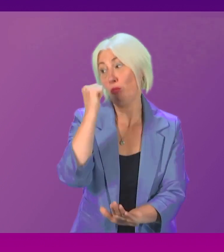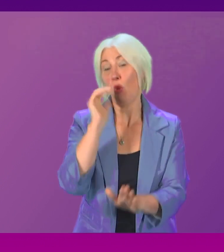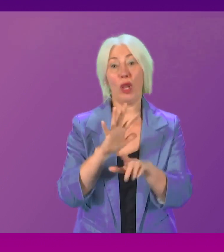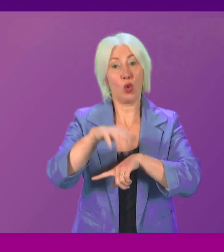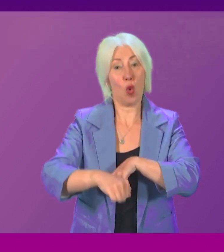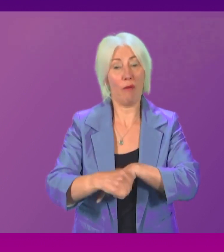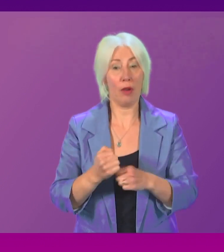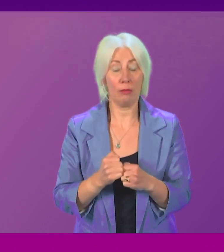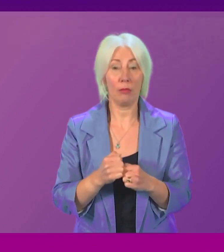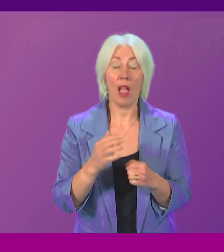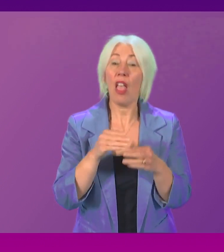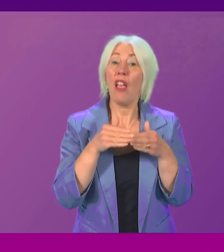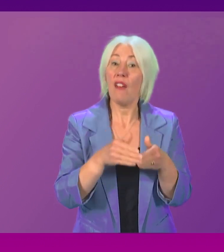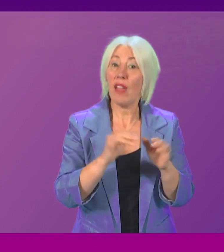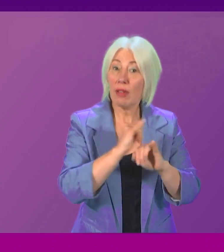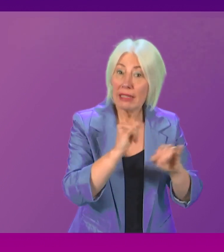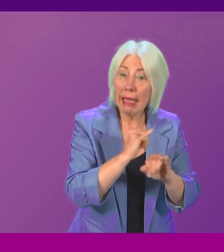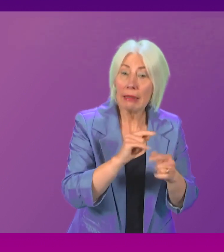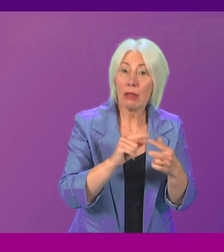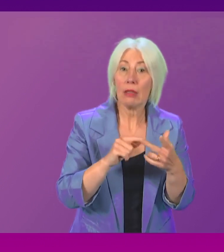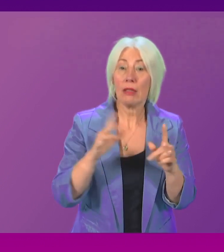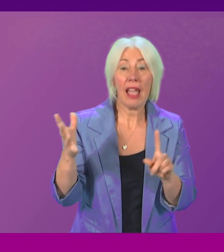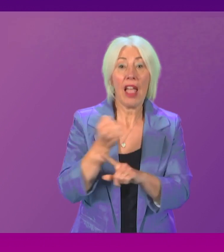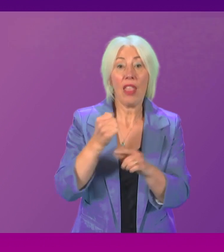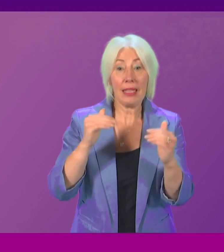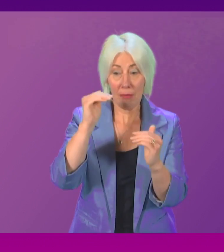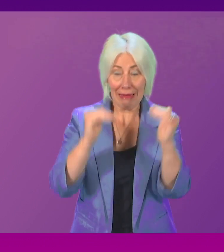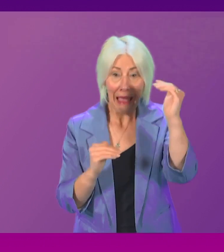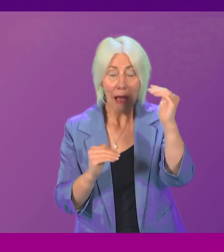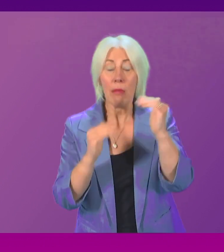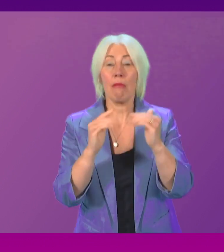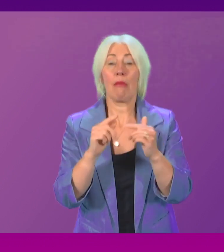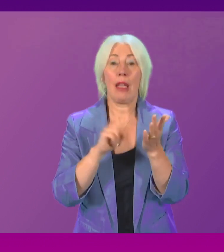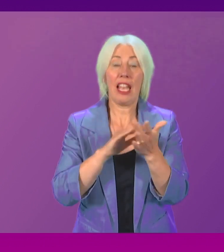From the ferries scandal to the entrenched attainment gap, the NHS crisis and decimated